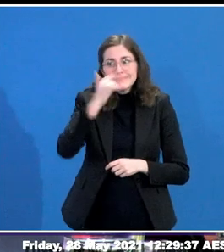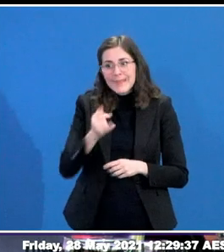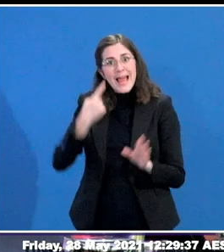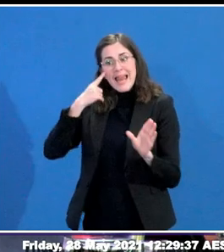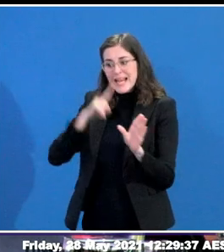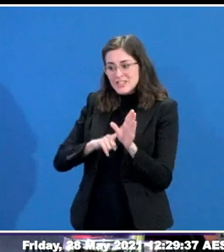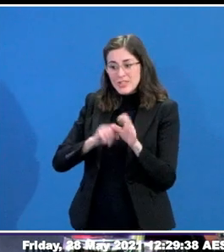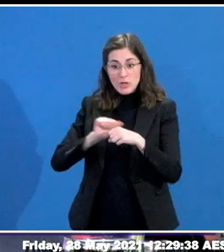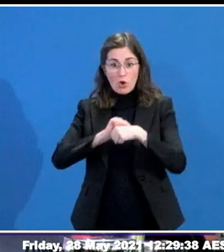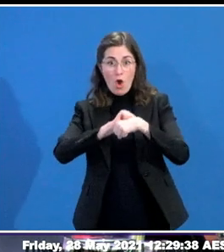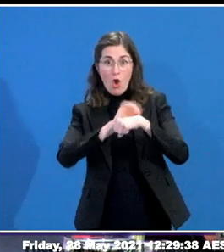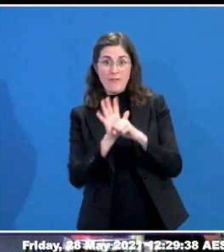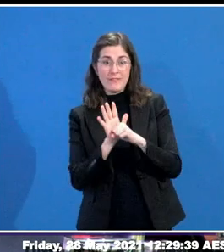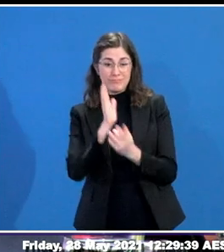but I do go to the facilities.